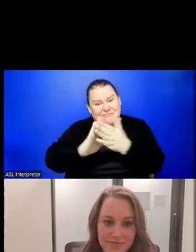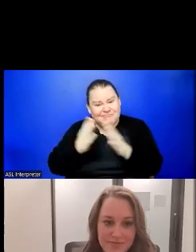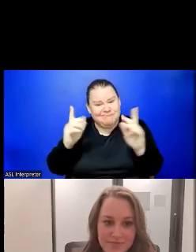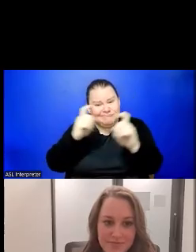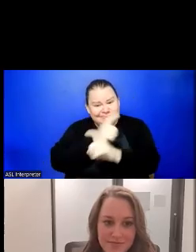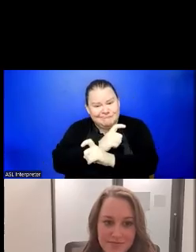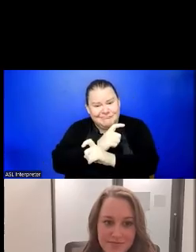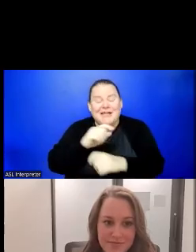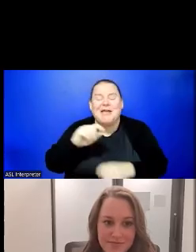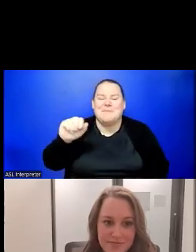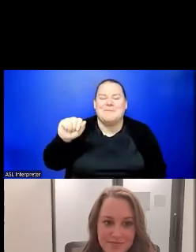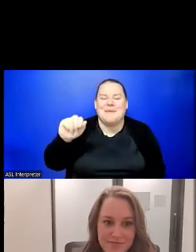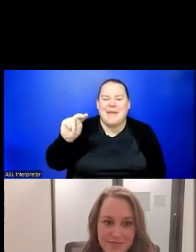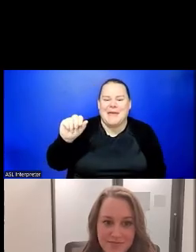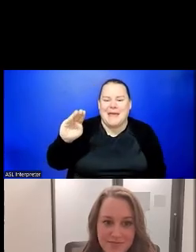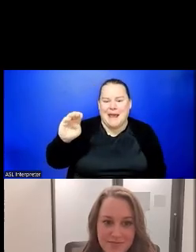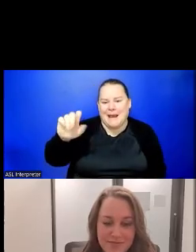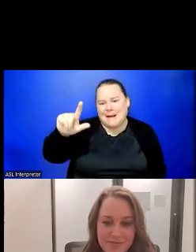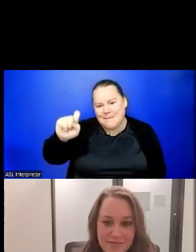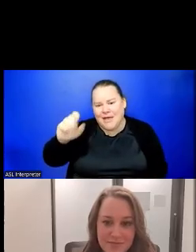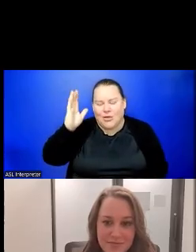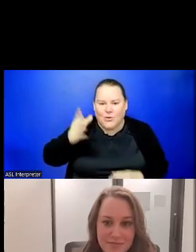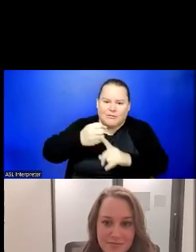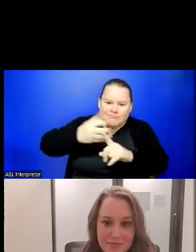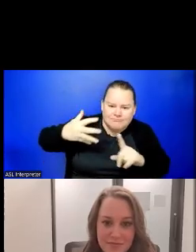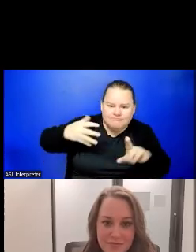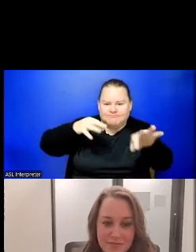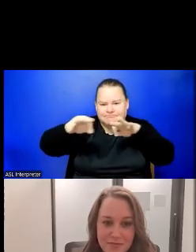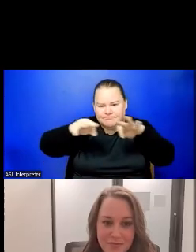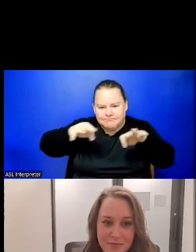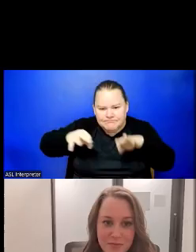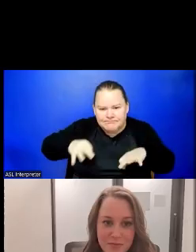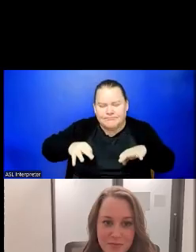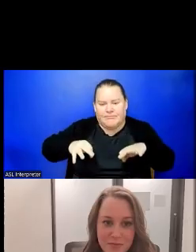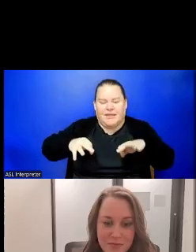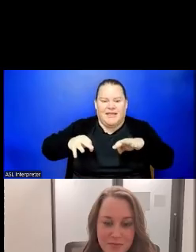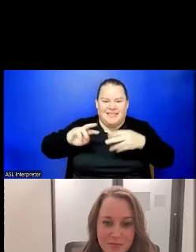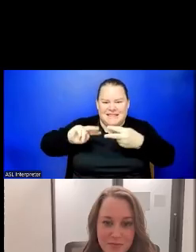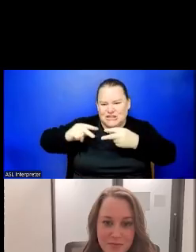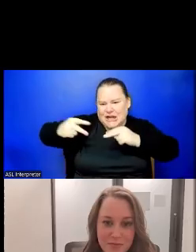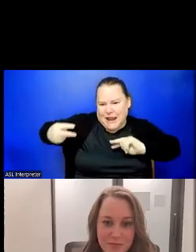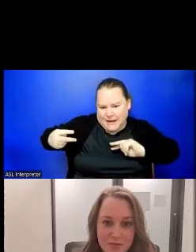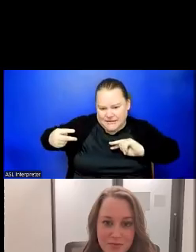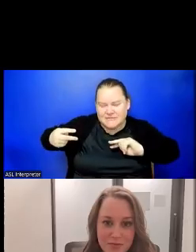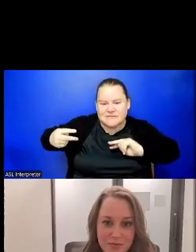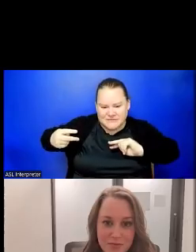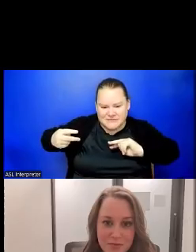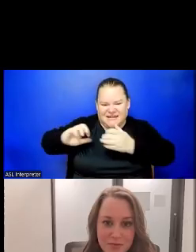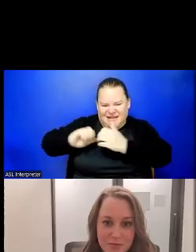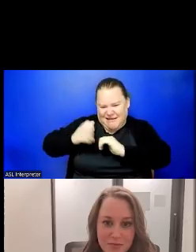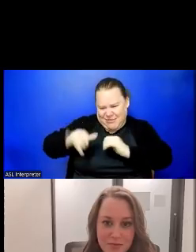going to break it down for us and help us really understand how the genetics of prader willi syndrome occurs. We'll talk